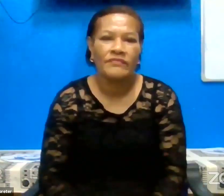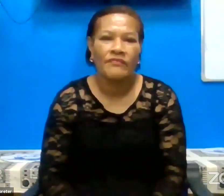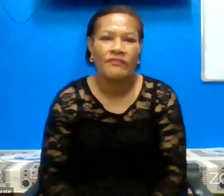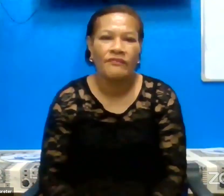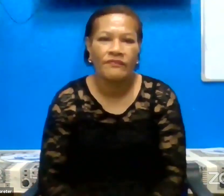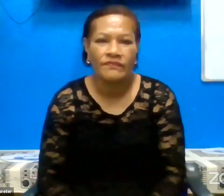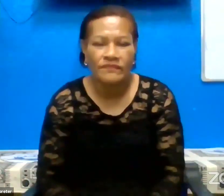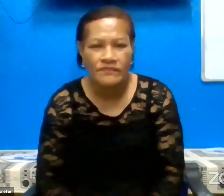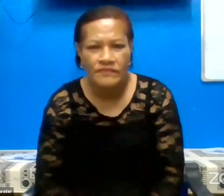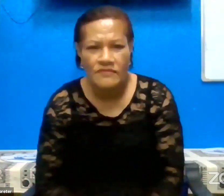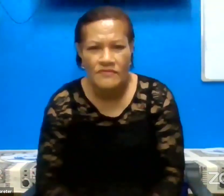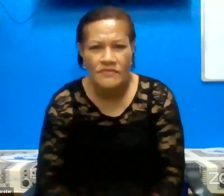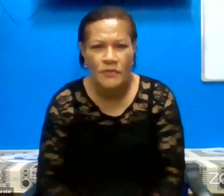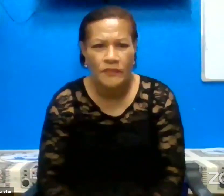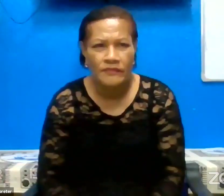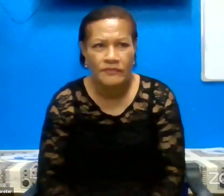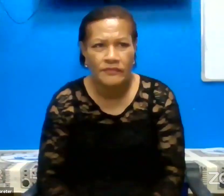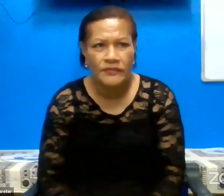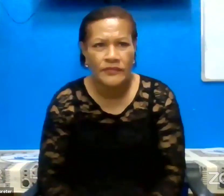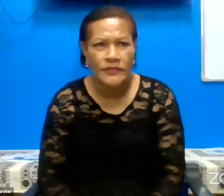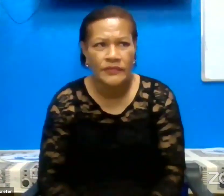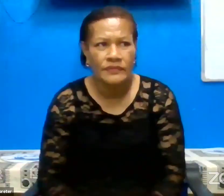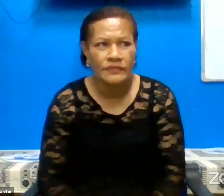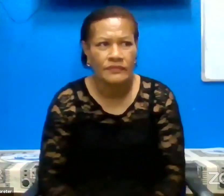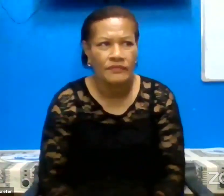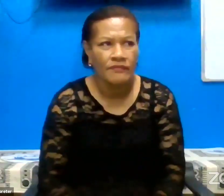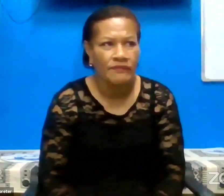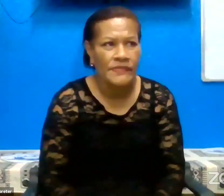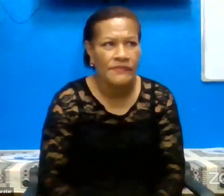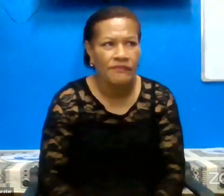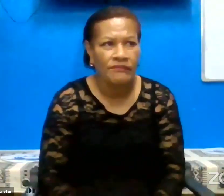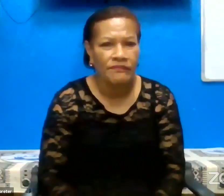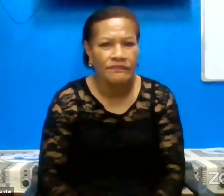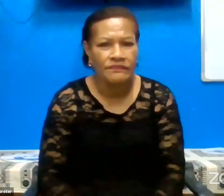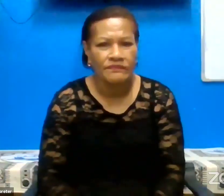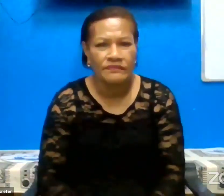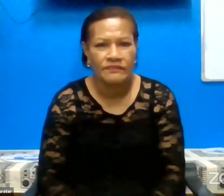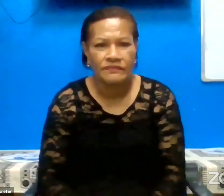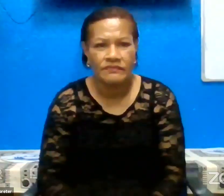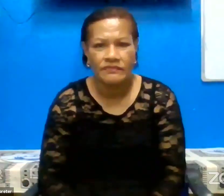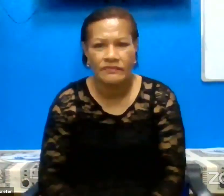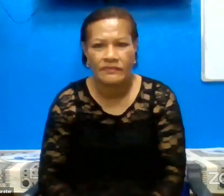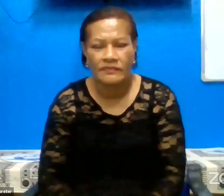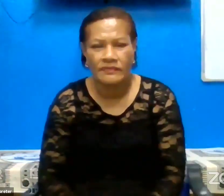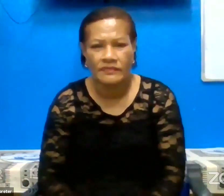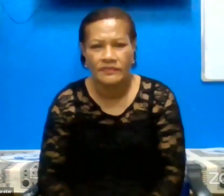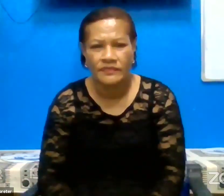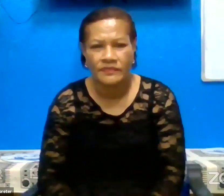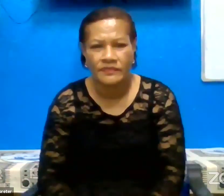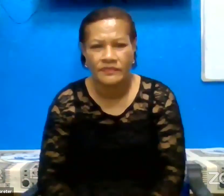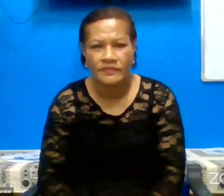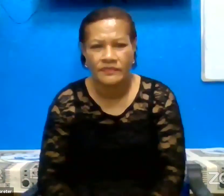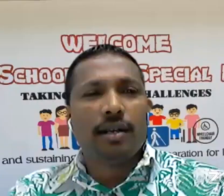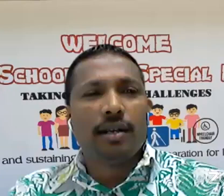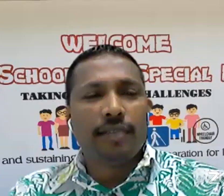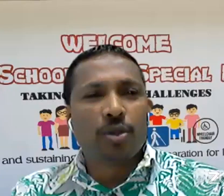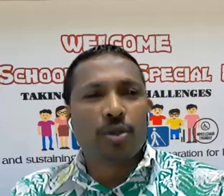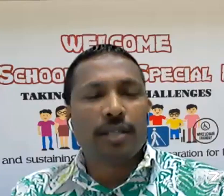when we in the public. We see